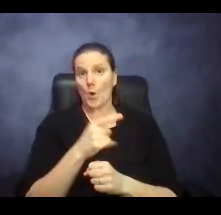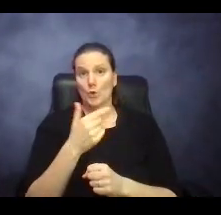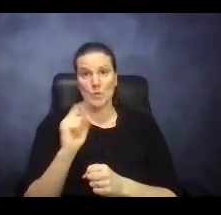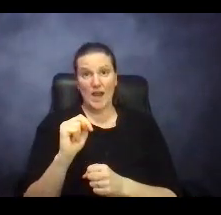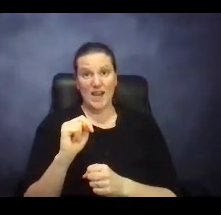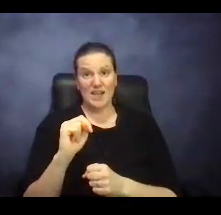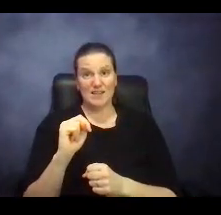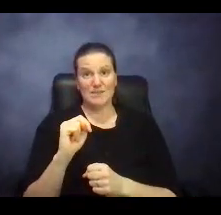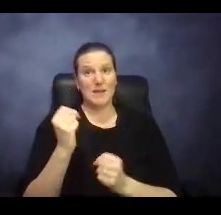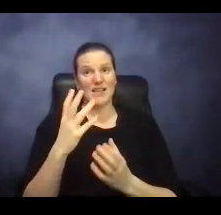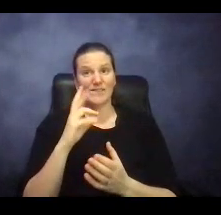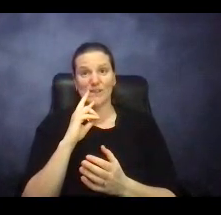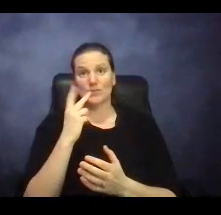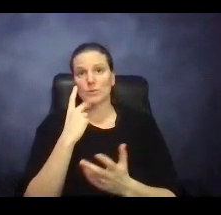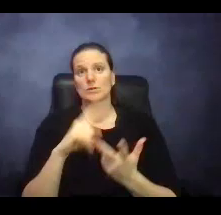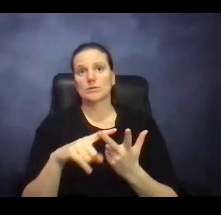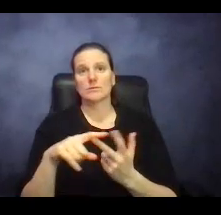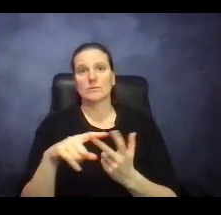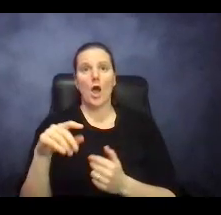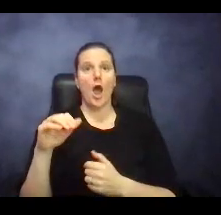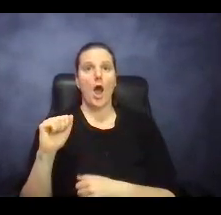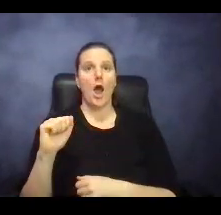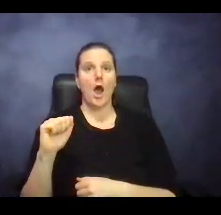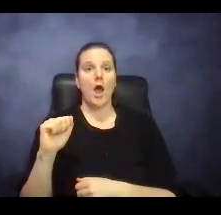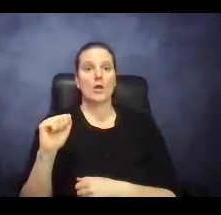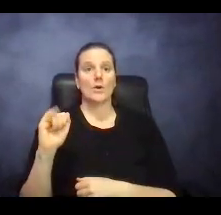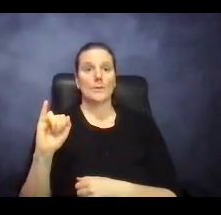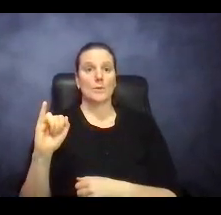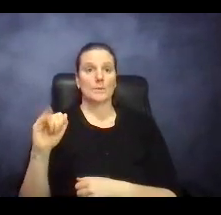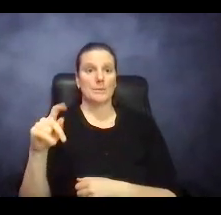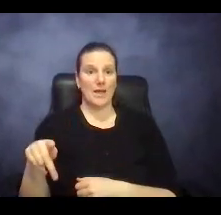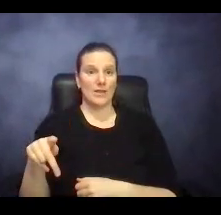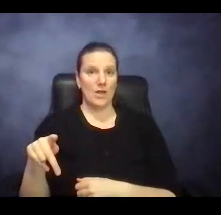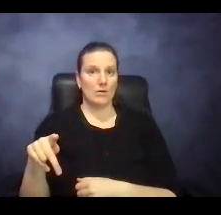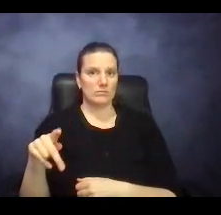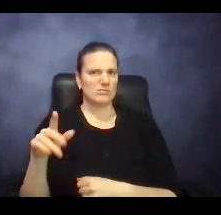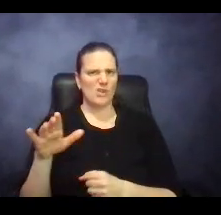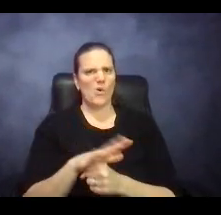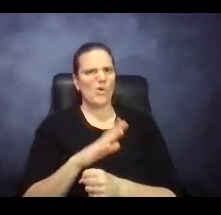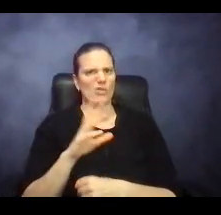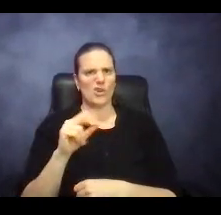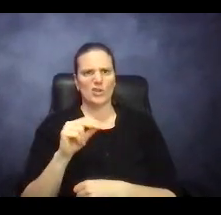Autoimmune paleo is an anti-inflammatory paleo diet. And then the whole 30, the whole thirty's awesome.